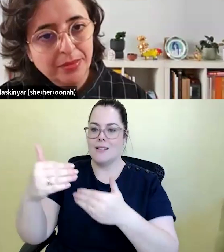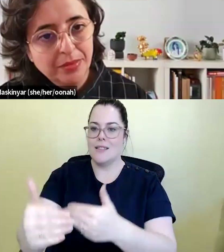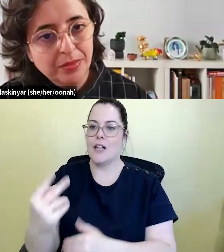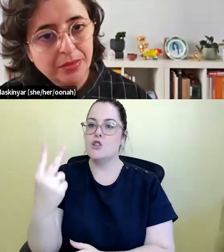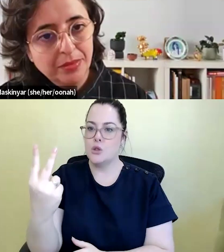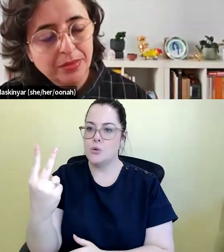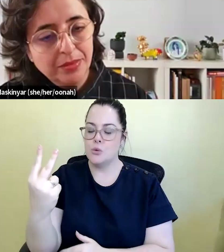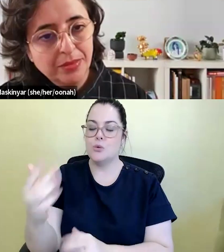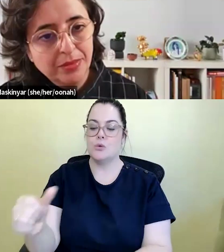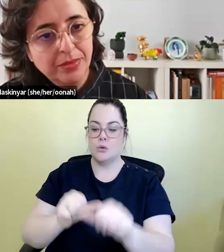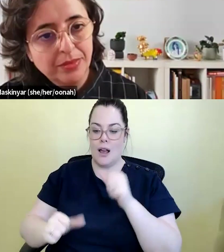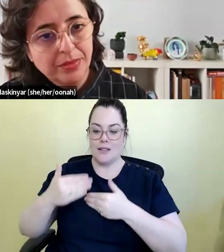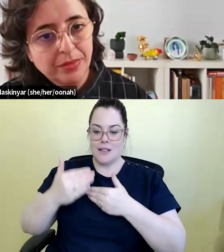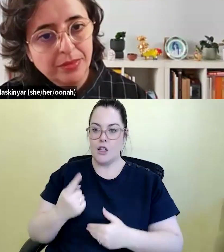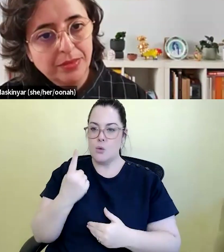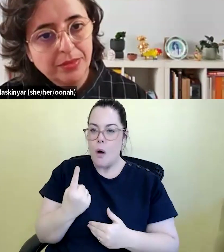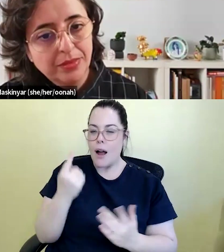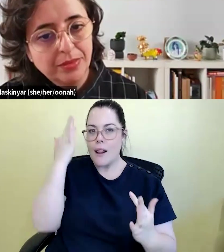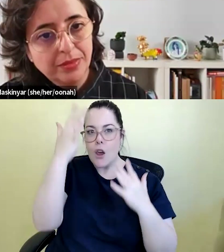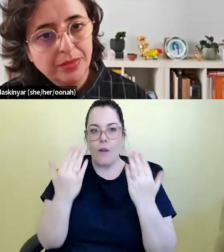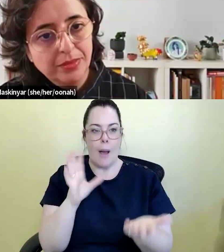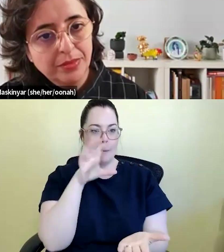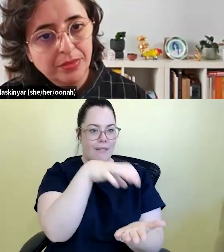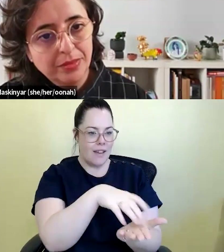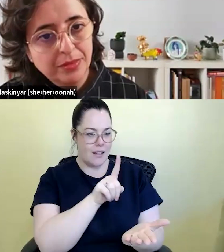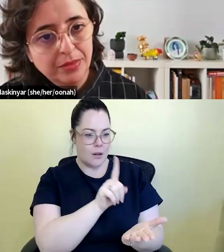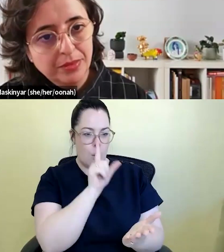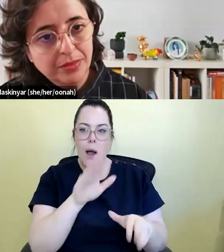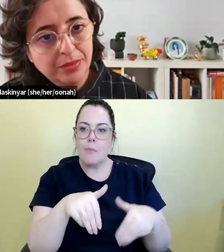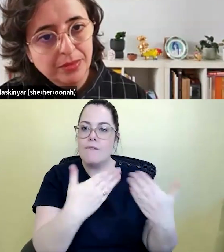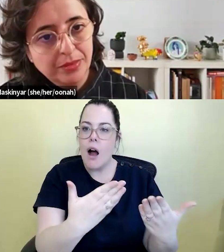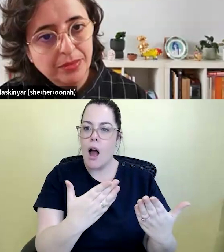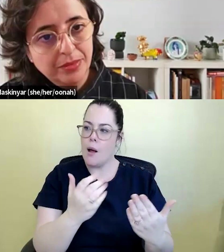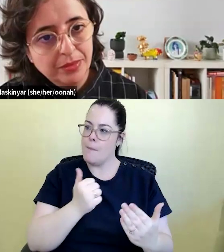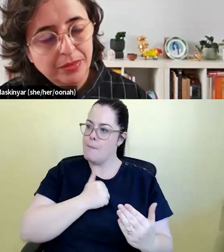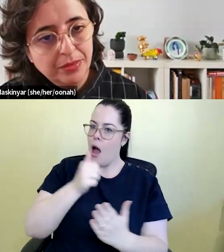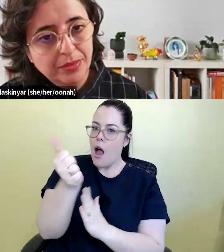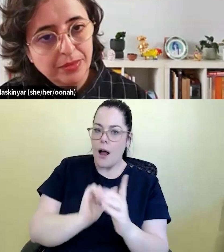thinking about what the pavilion could do, the impact it could be for audiences that need it,